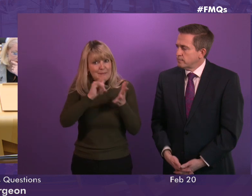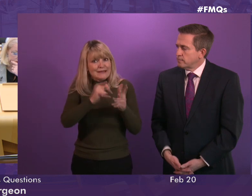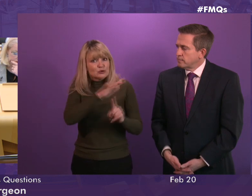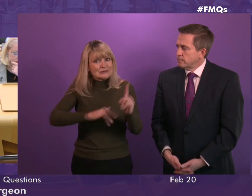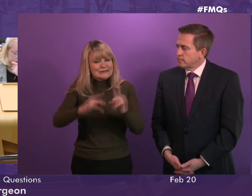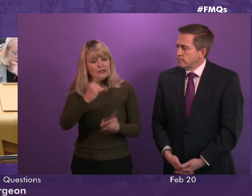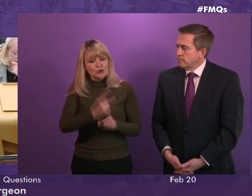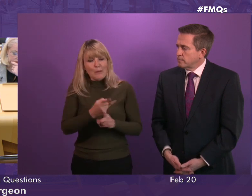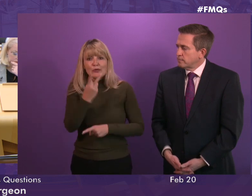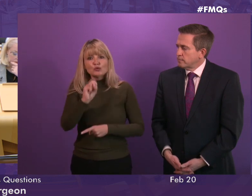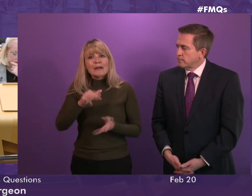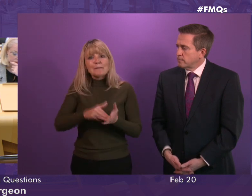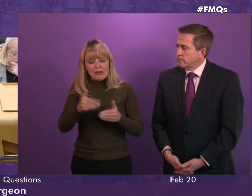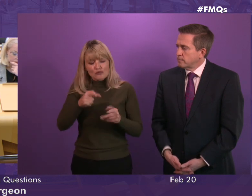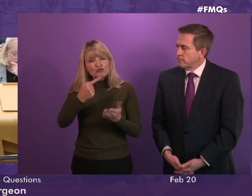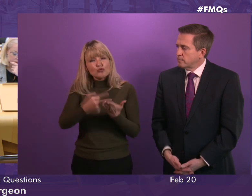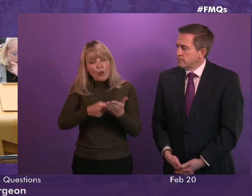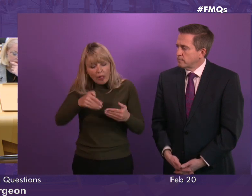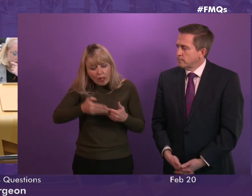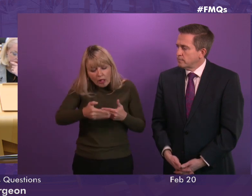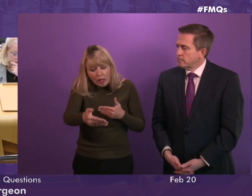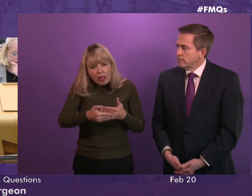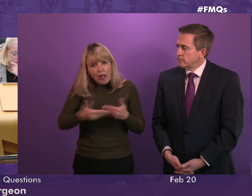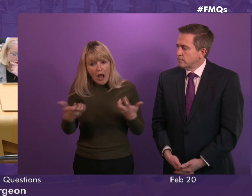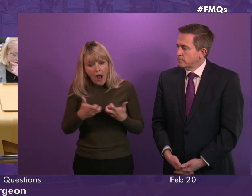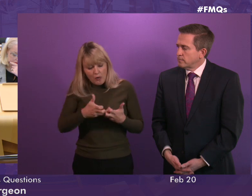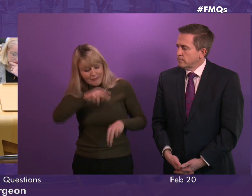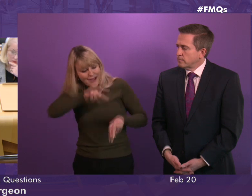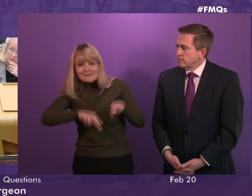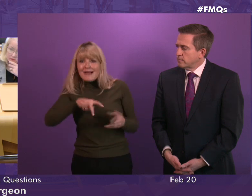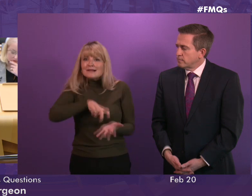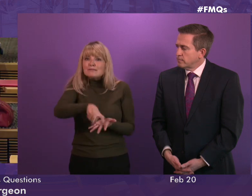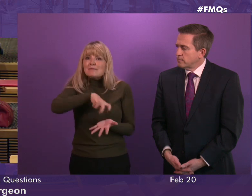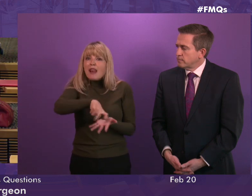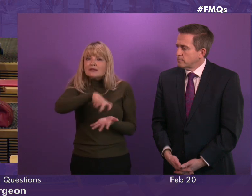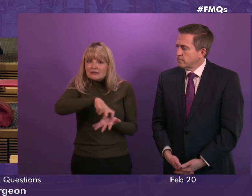about the 20-metre rule and how mobility is currently assessed. We are carefully considering